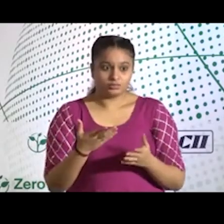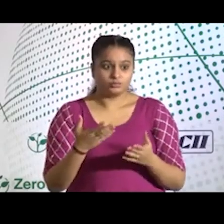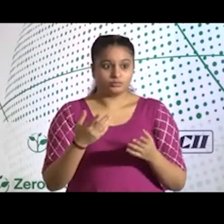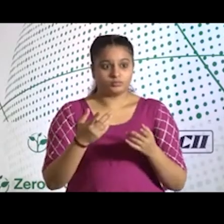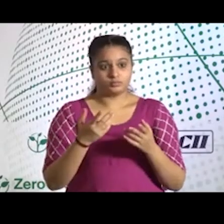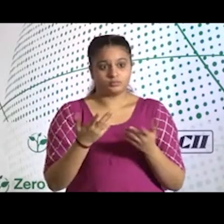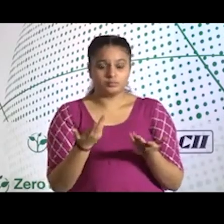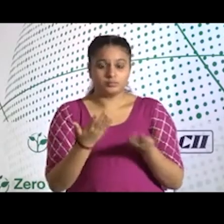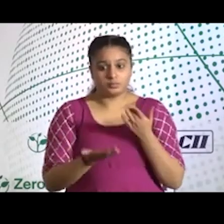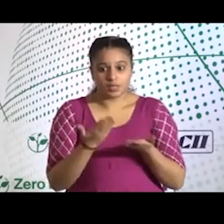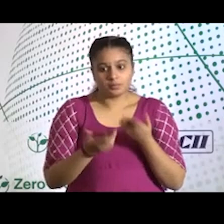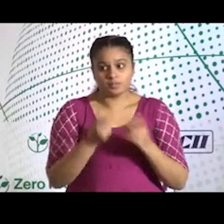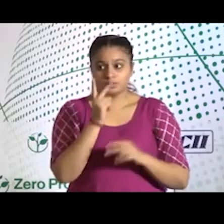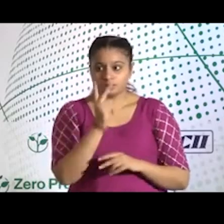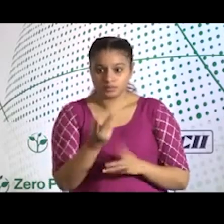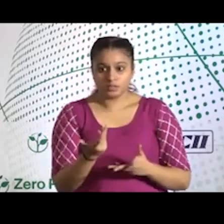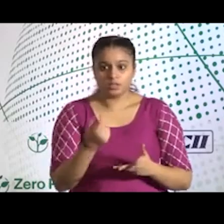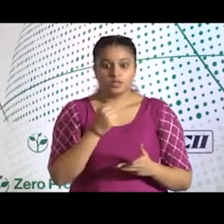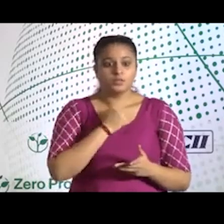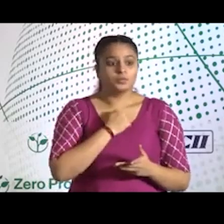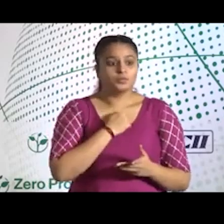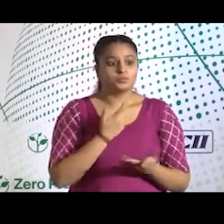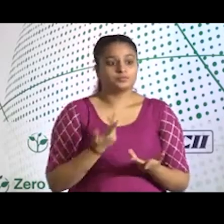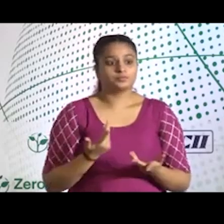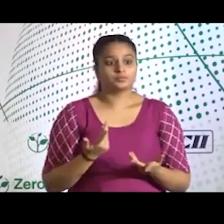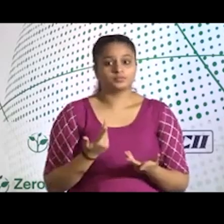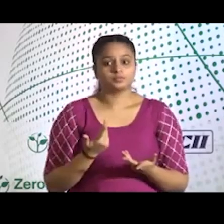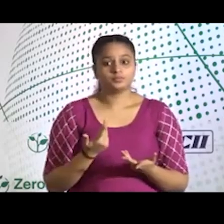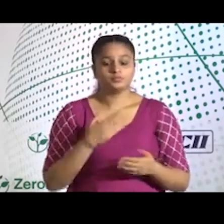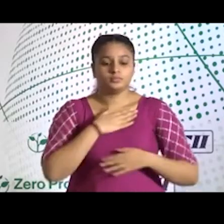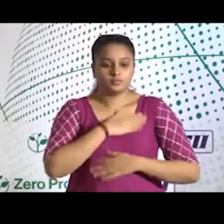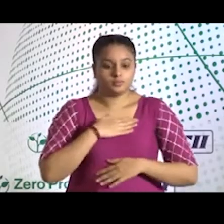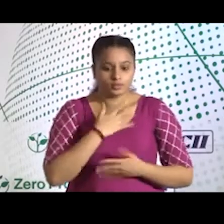So for example, what we do at Wipro is ensuring that we go to the grassroots